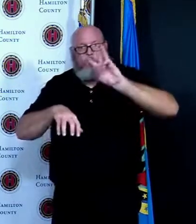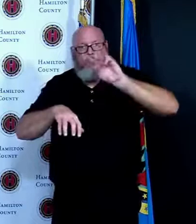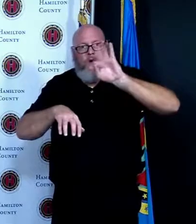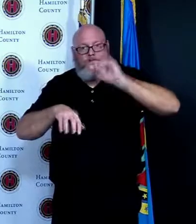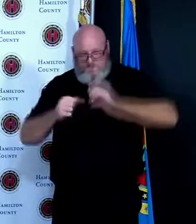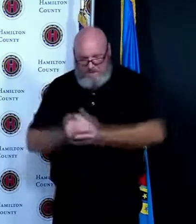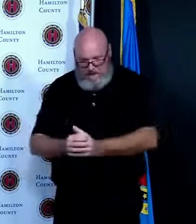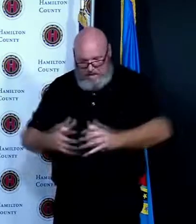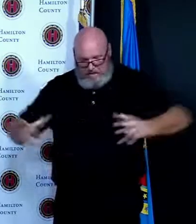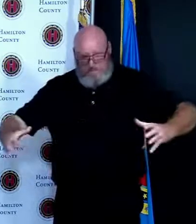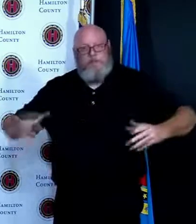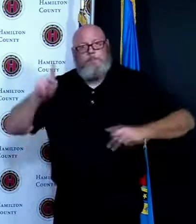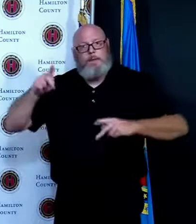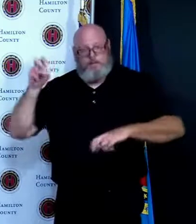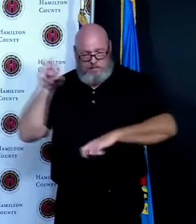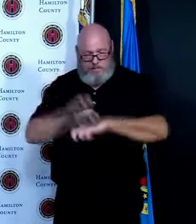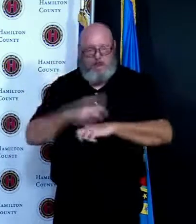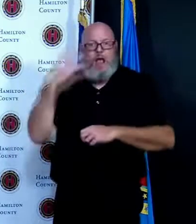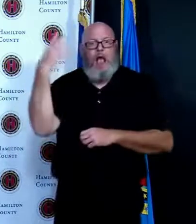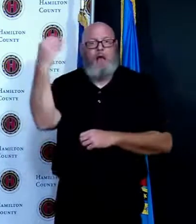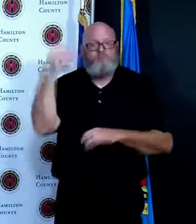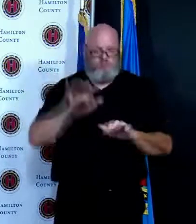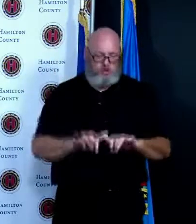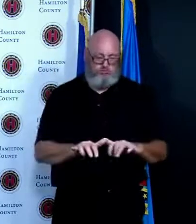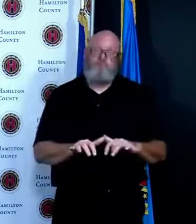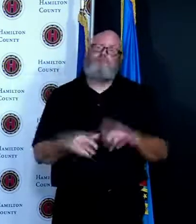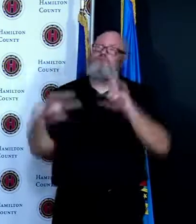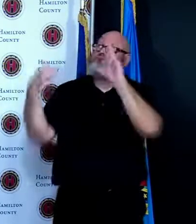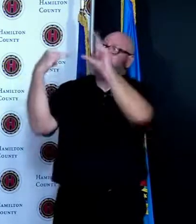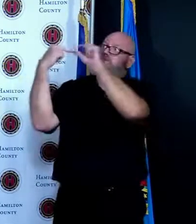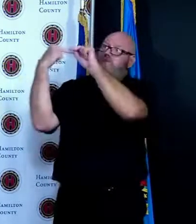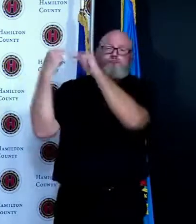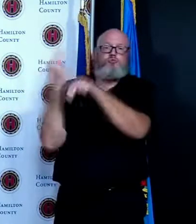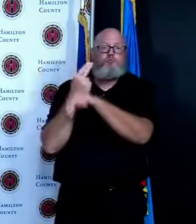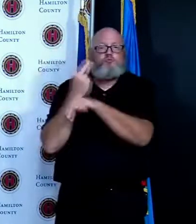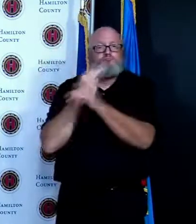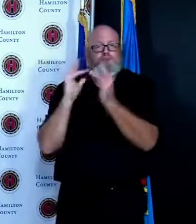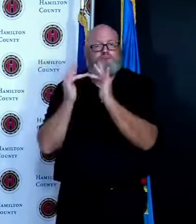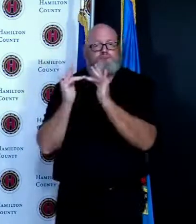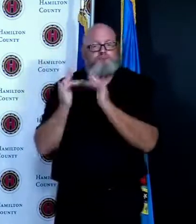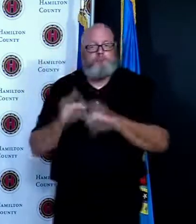we need access to wi-fi then outside that building and so that's really what we're trying to do here